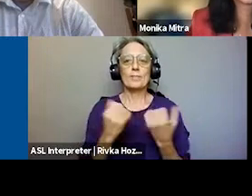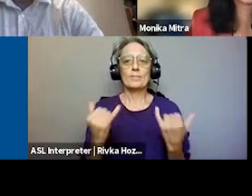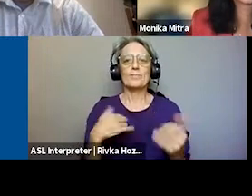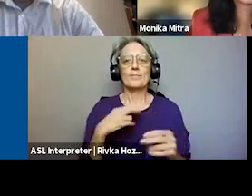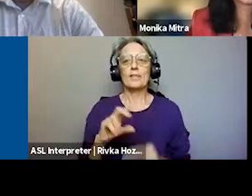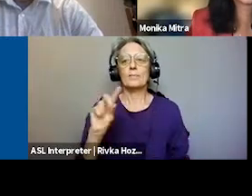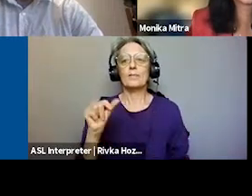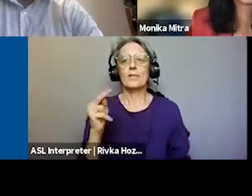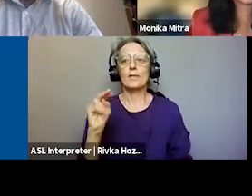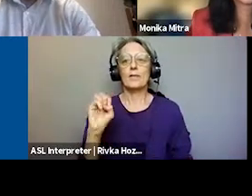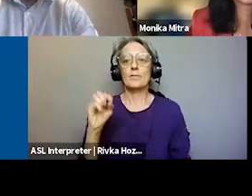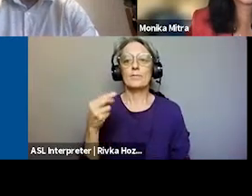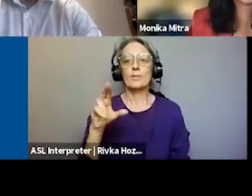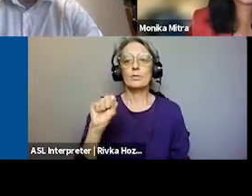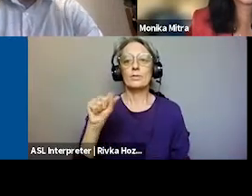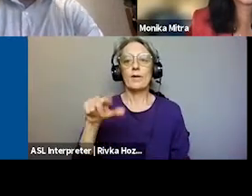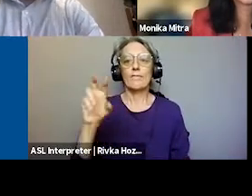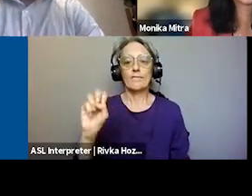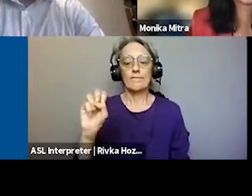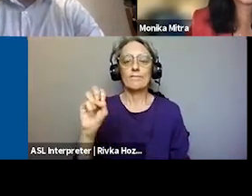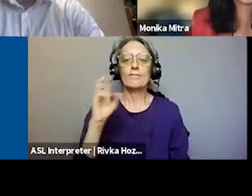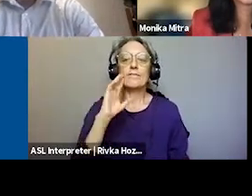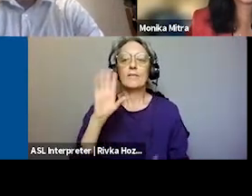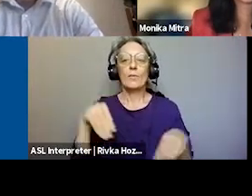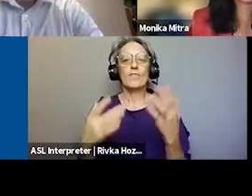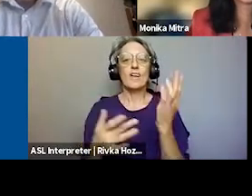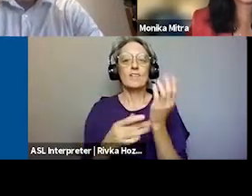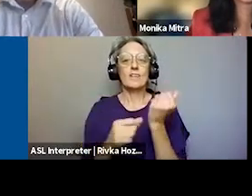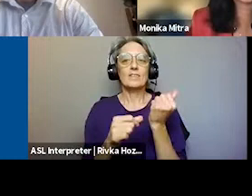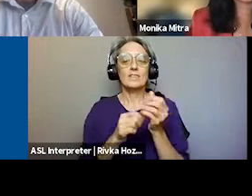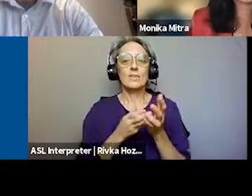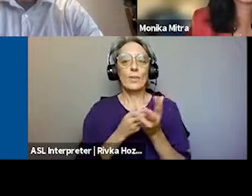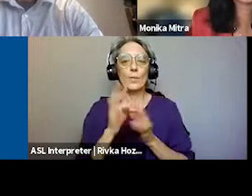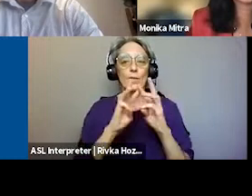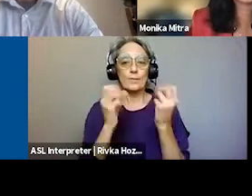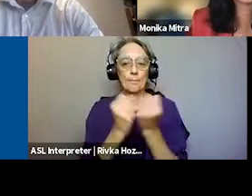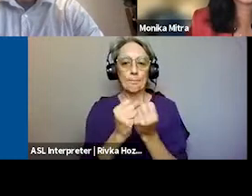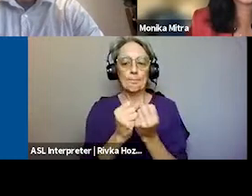and I will be providing technical assistance during the workshop. Closed captioning and ASL